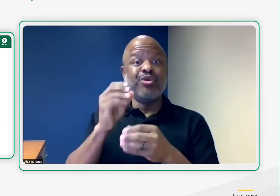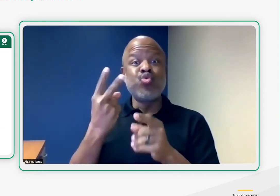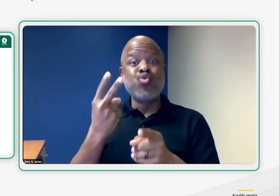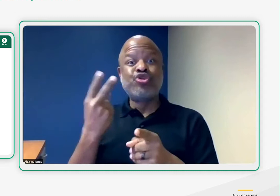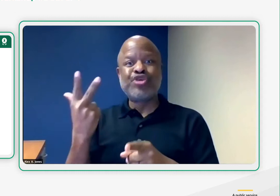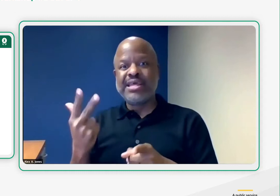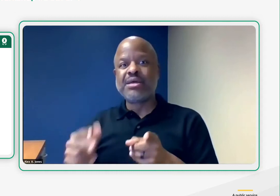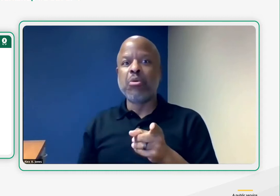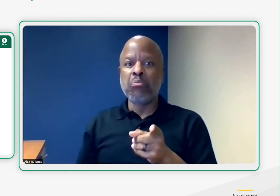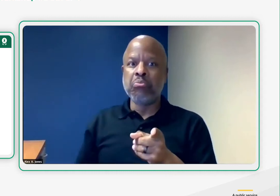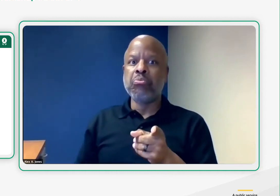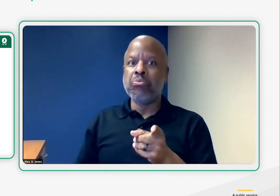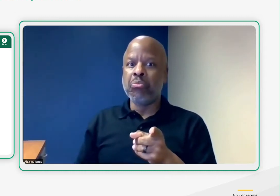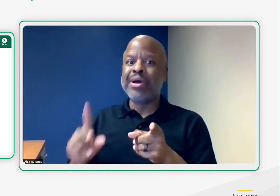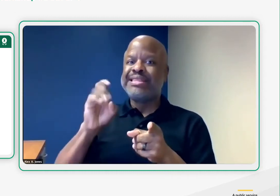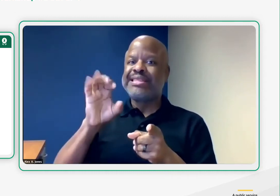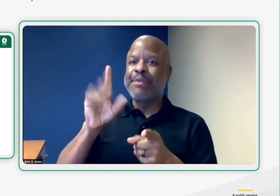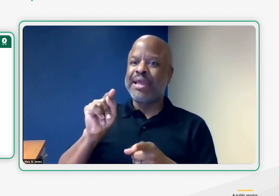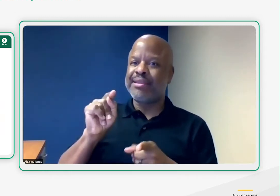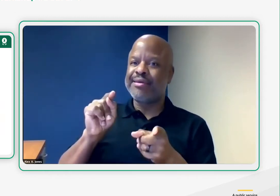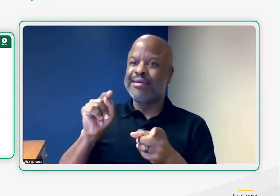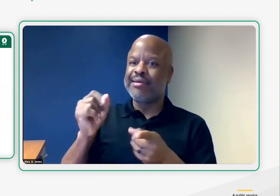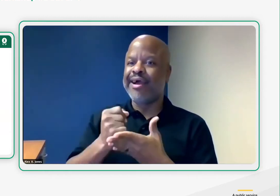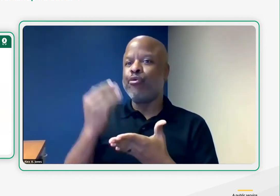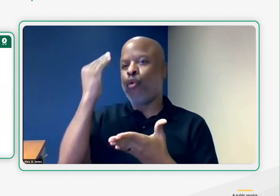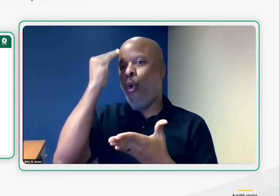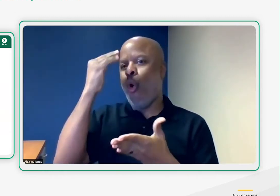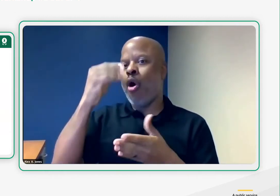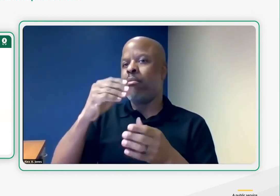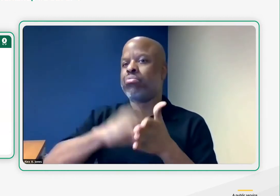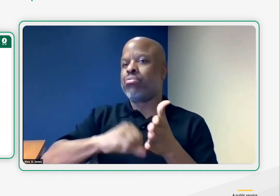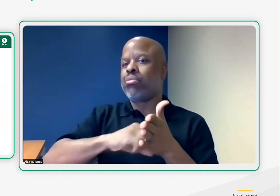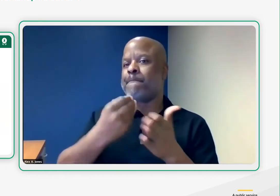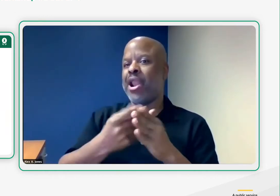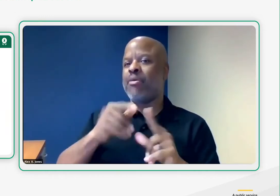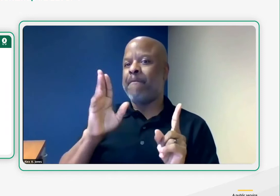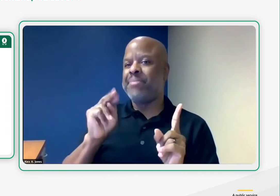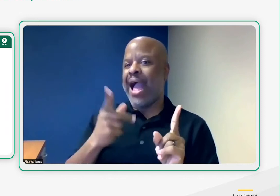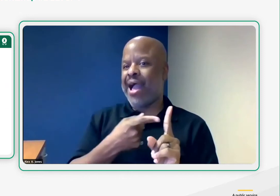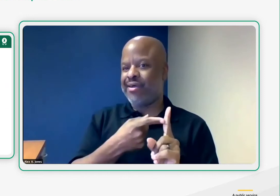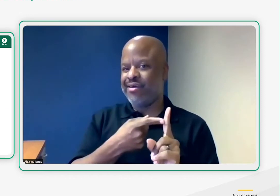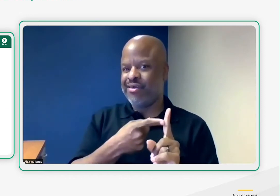You go through and pay with a debit card, and you know that they're taking money from your bank accounts, so you're still a little bit upset.